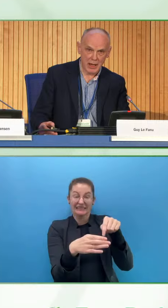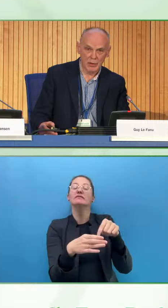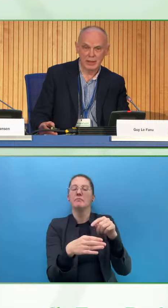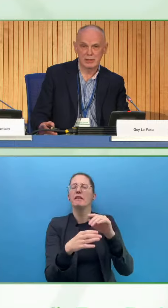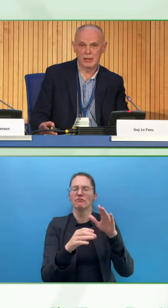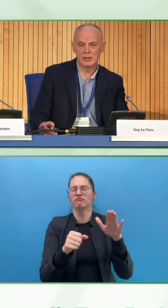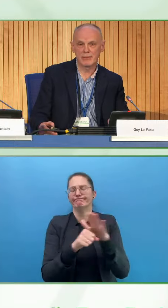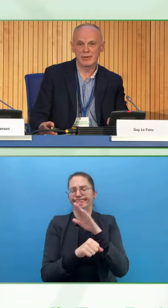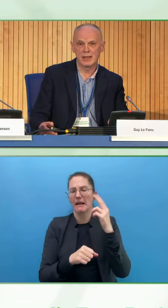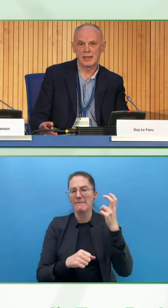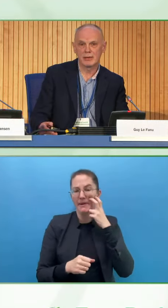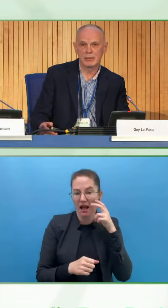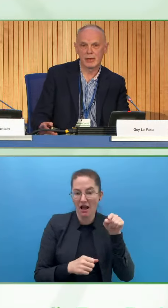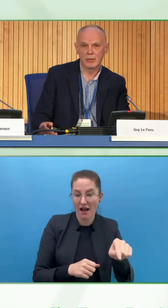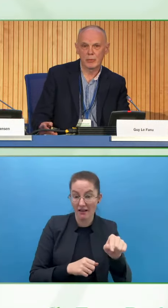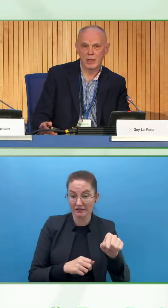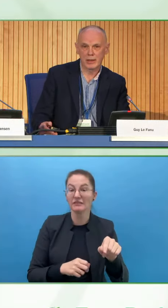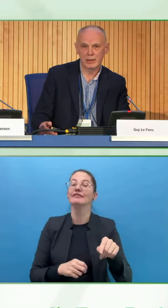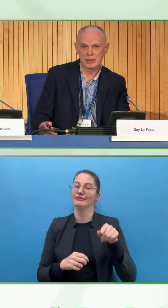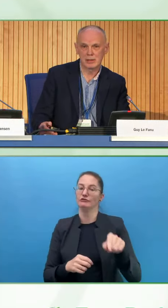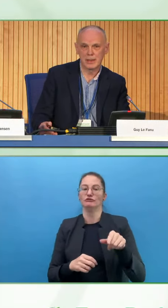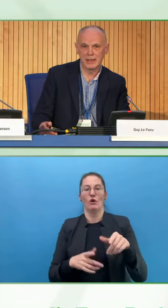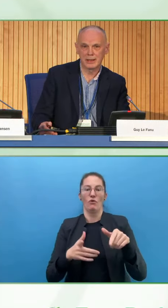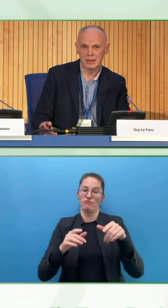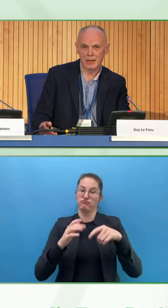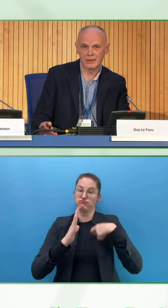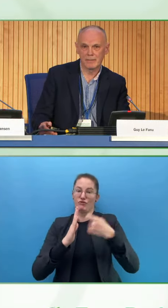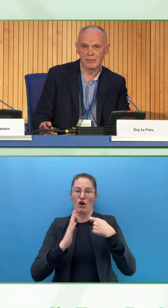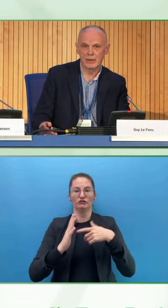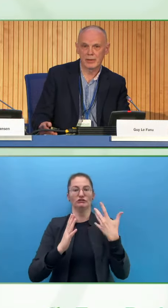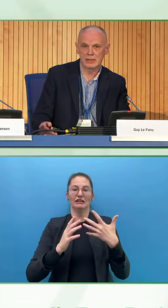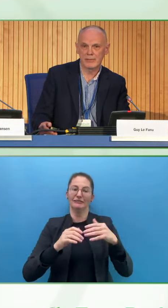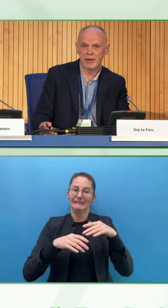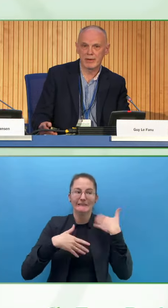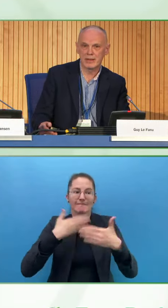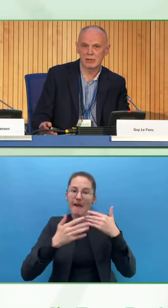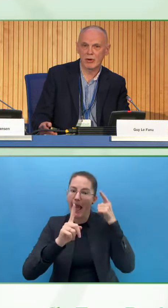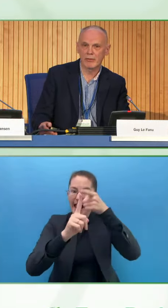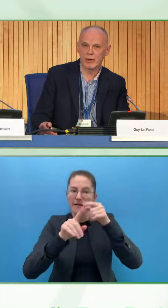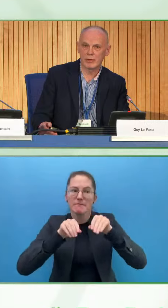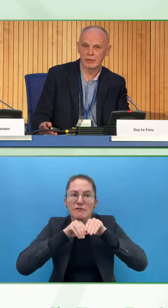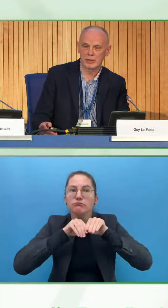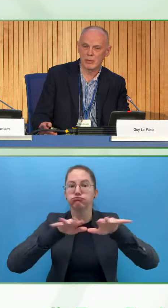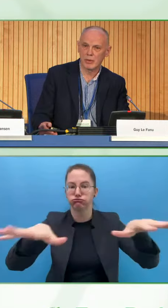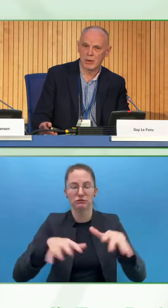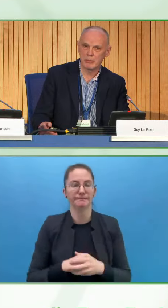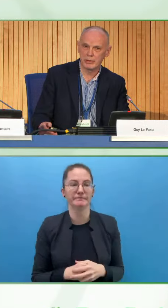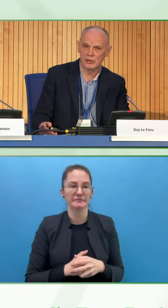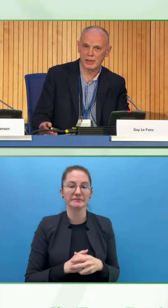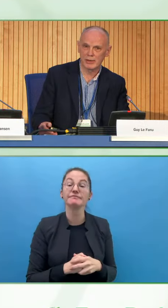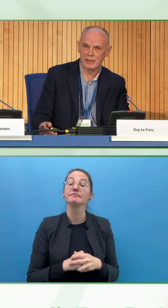Now in terms of the work that is being done, there is a very strong focus on bridging the